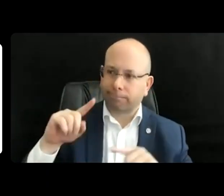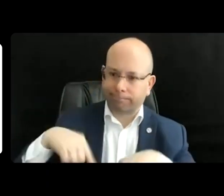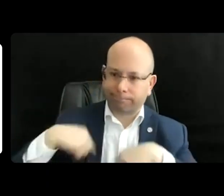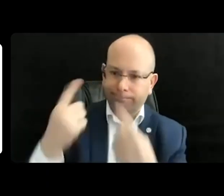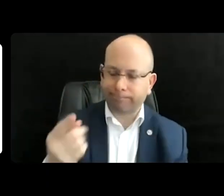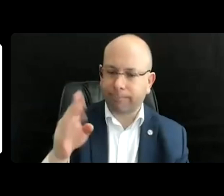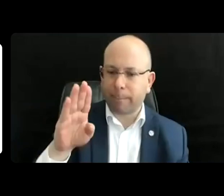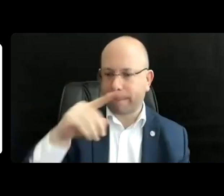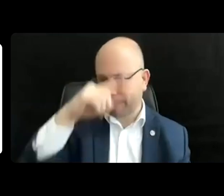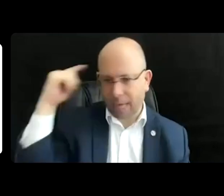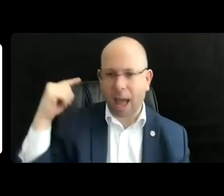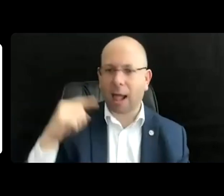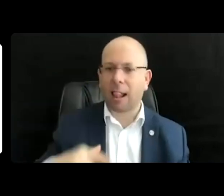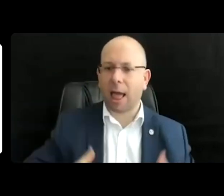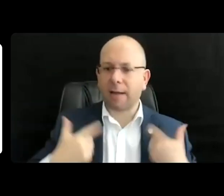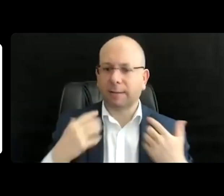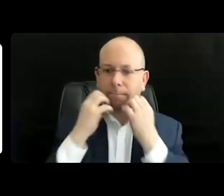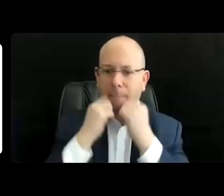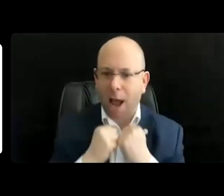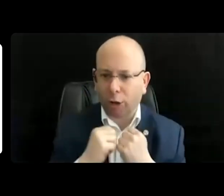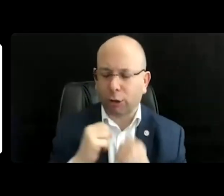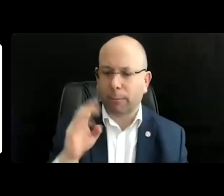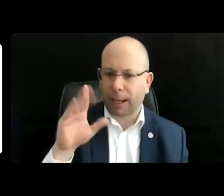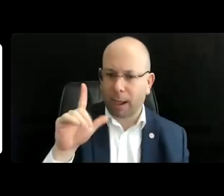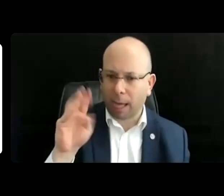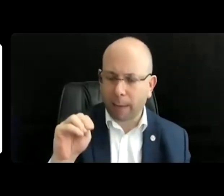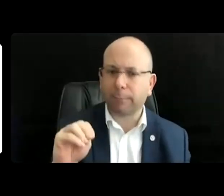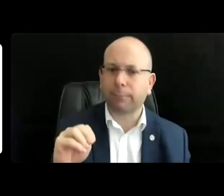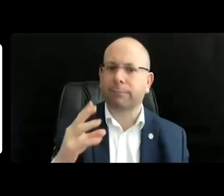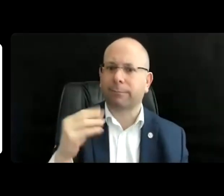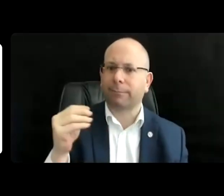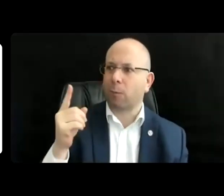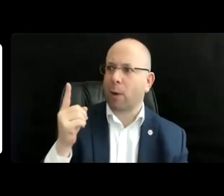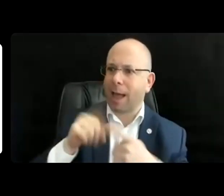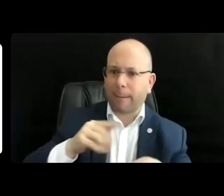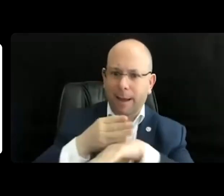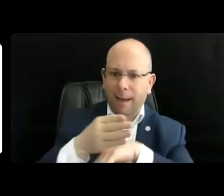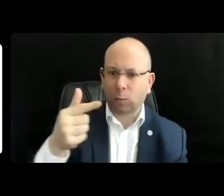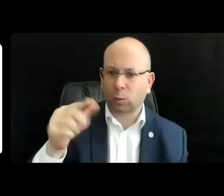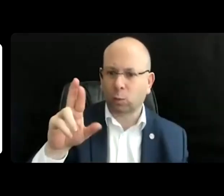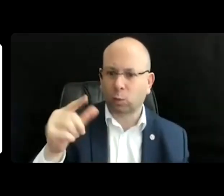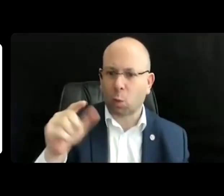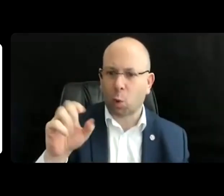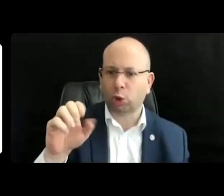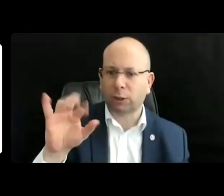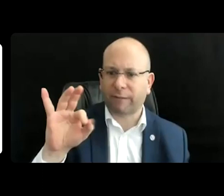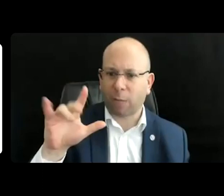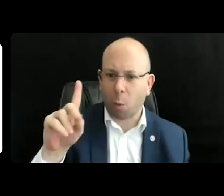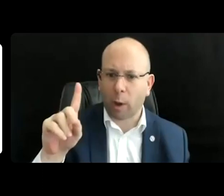We are also looking at a resurgence of Black Lives